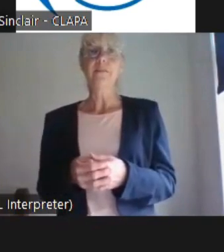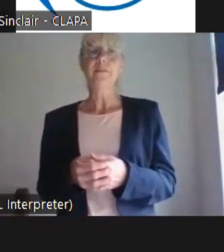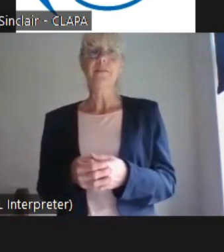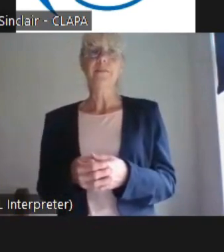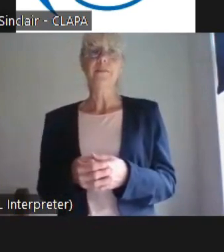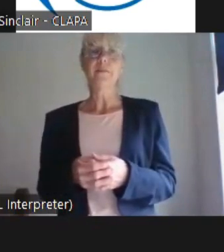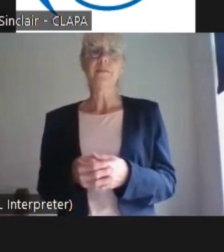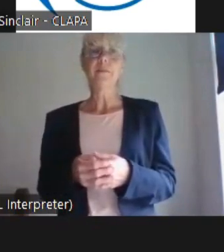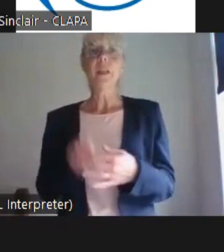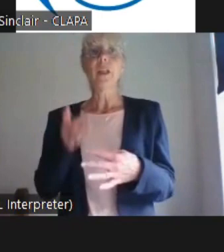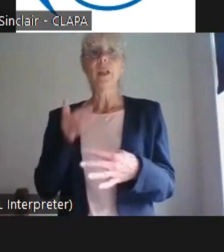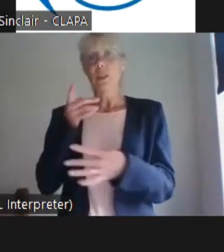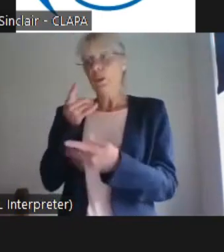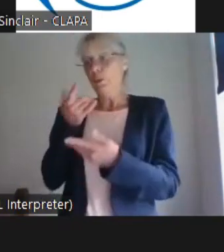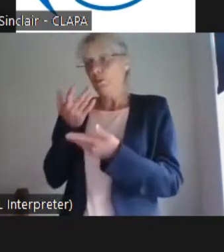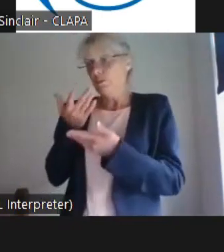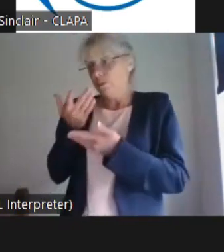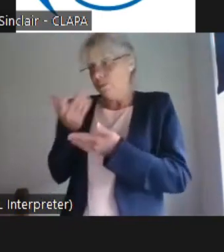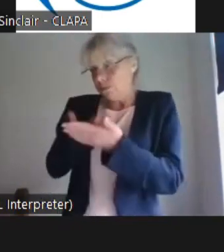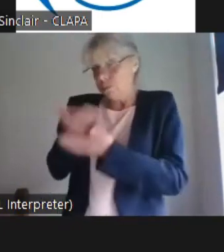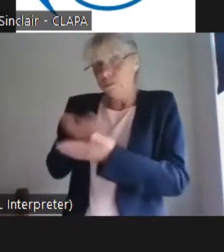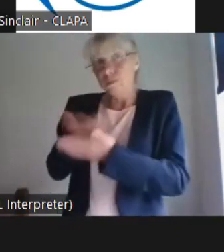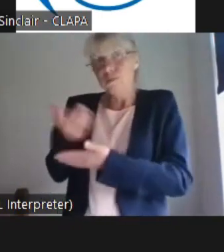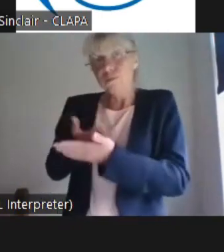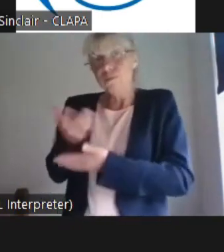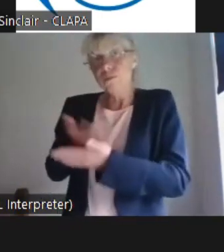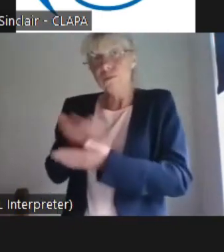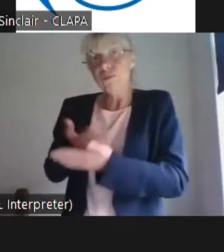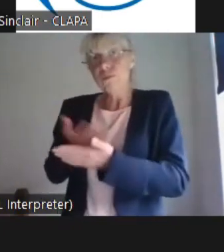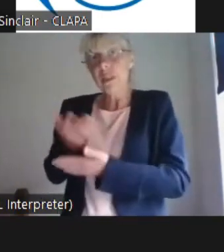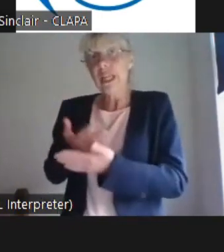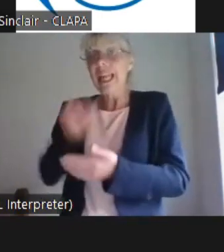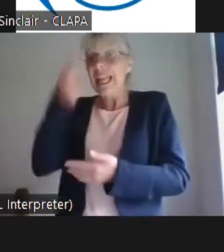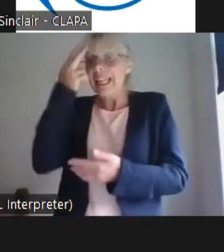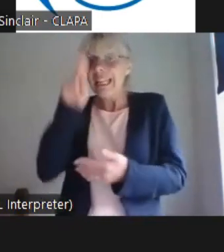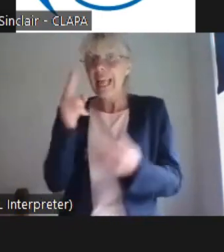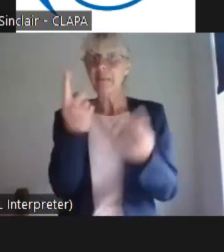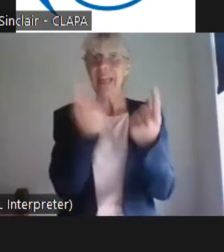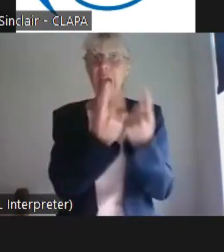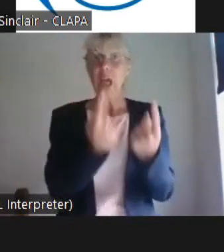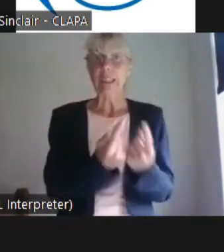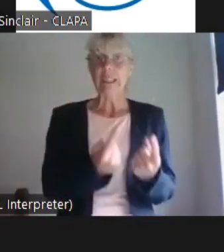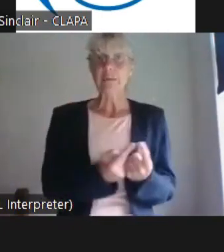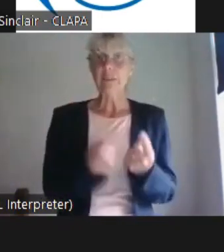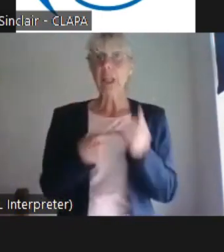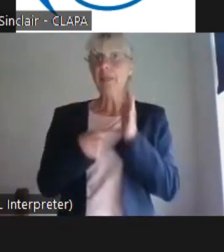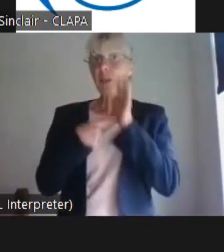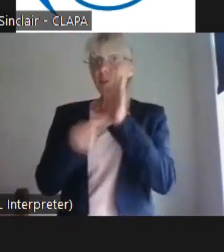talk to them as much as possible name the items and the toys that they're coming across narrate